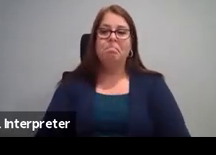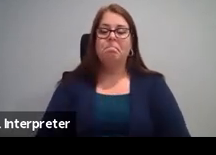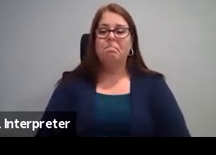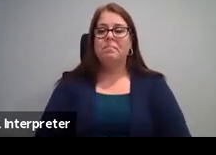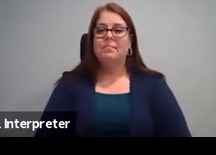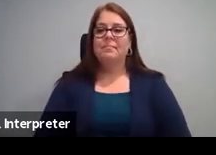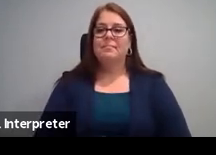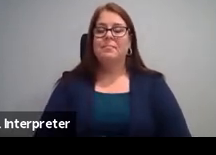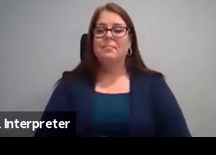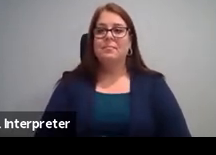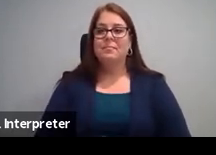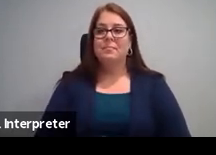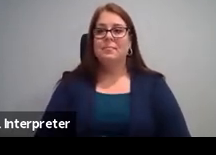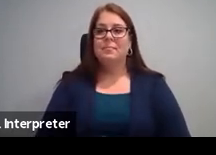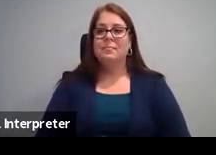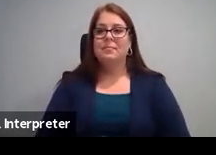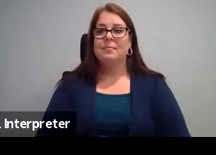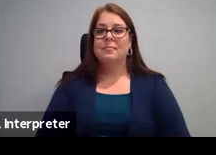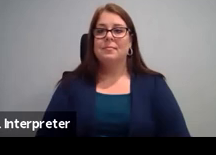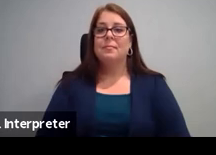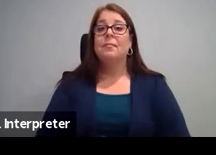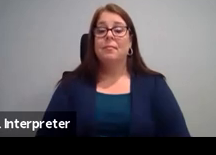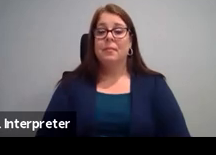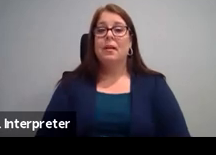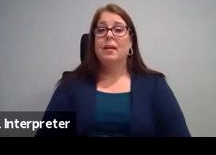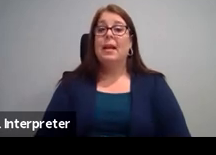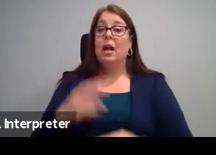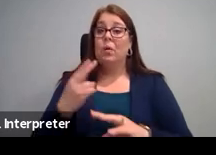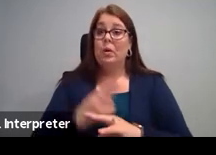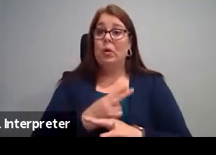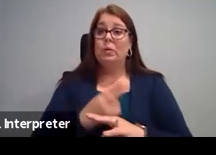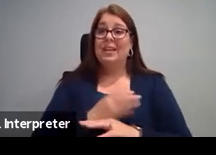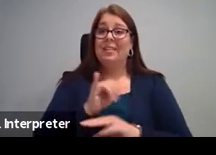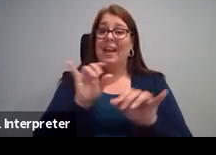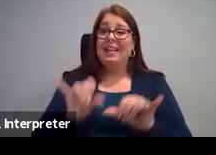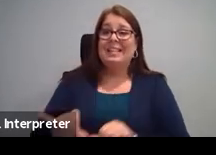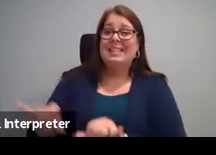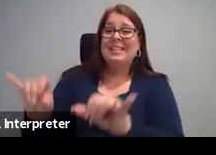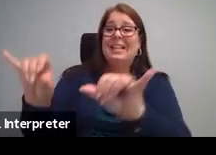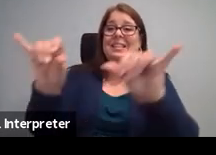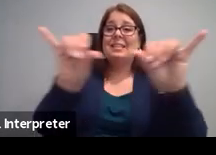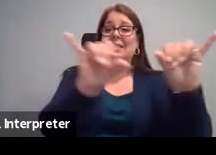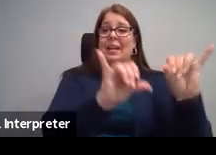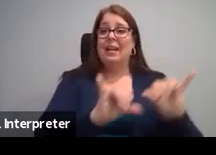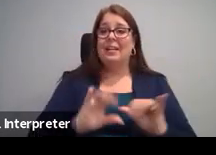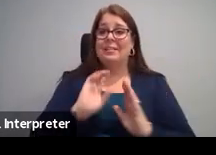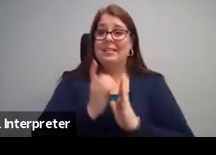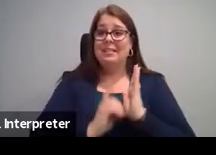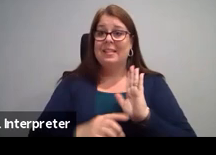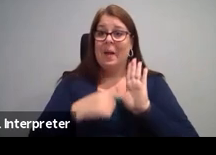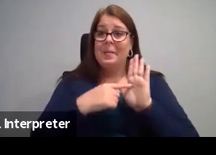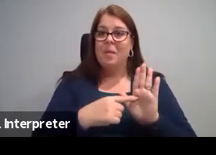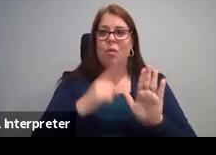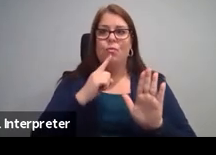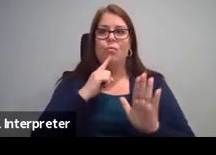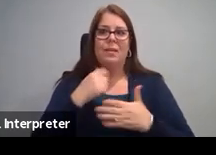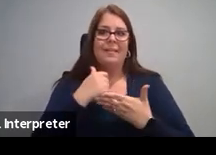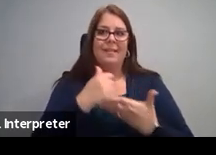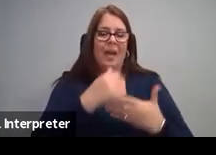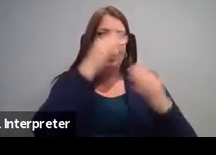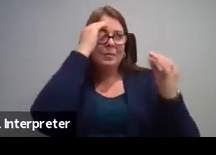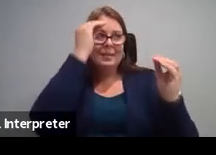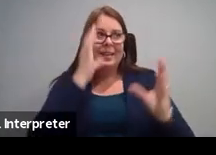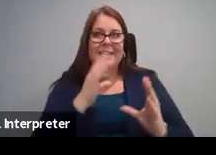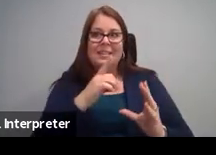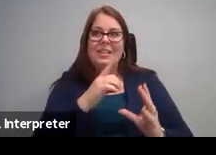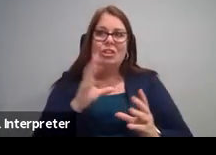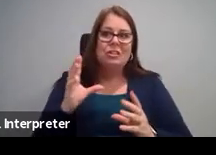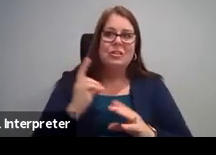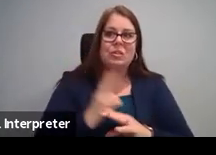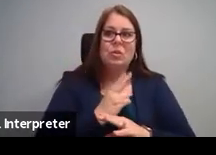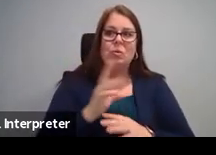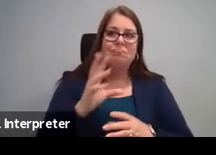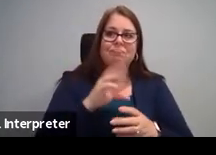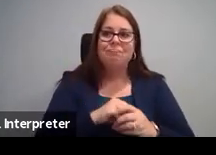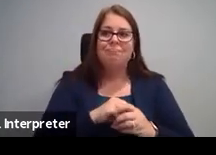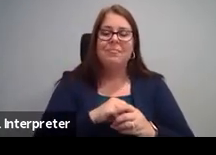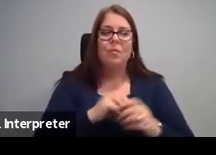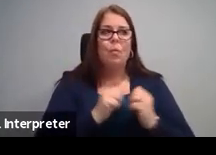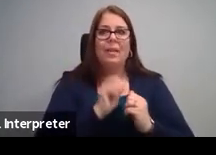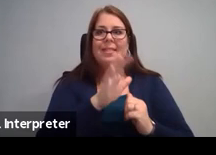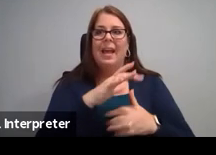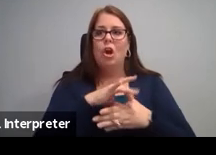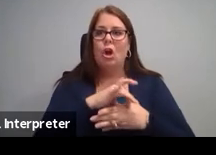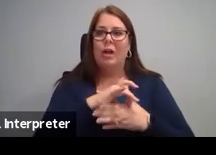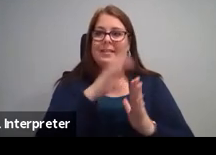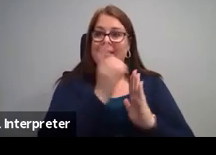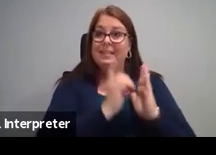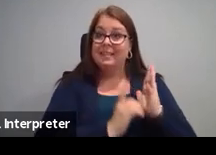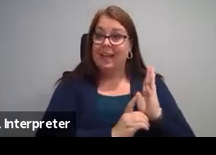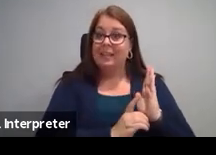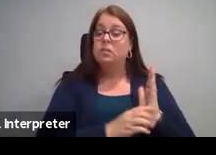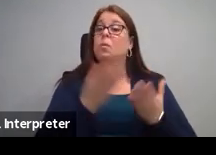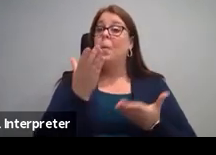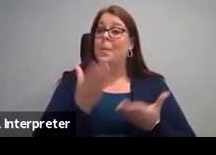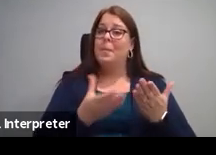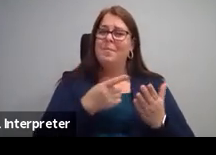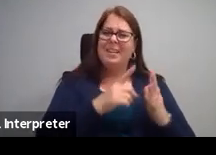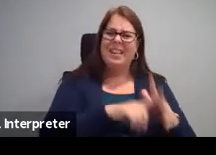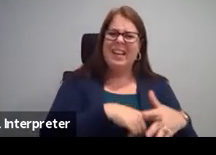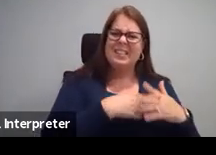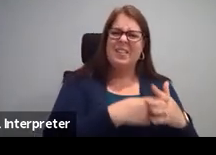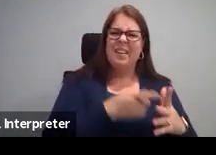Cathy Reznicek: And this also having a consistent design model help the teachers begin to incorporate that into their content design so that they may have started off of it raw, but towards the end.